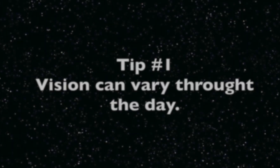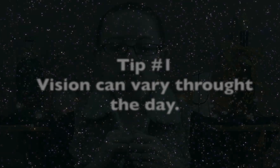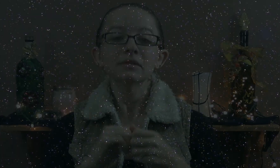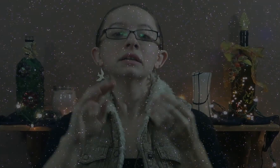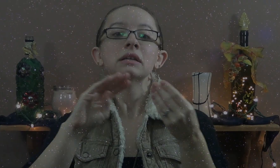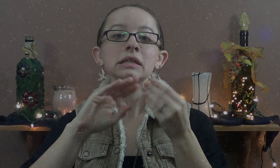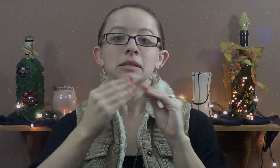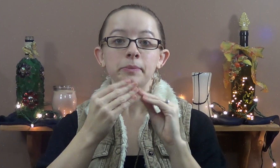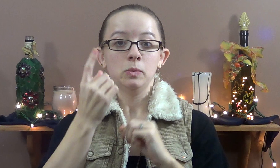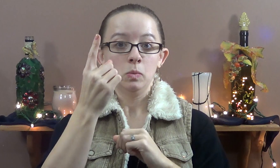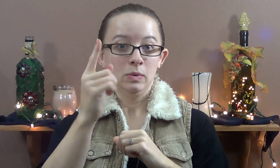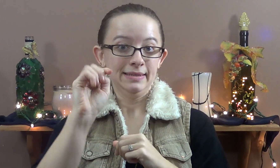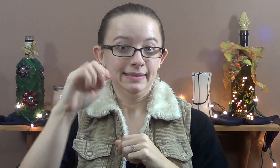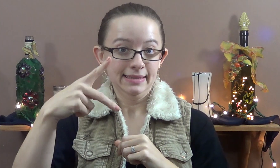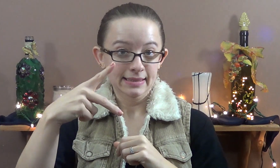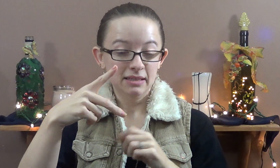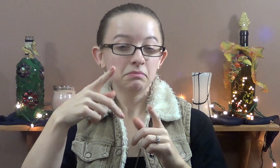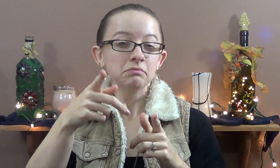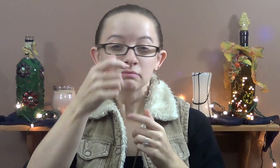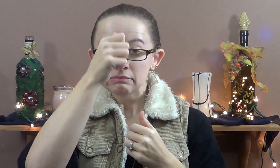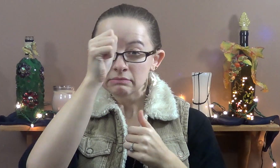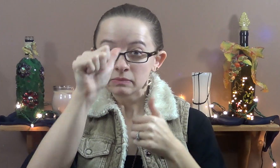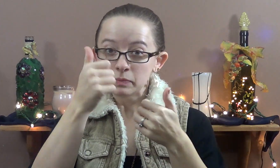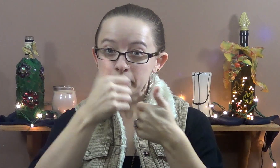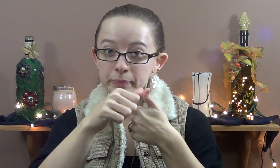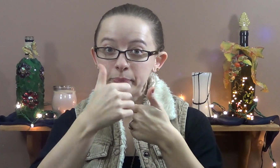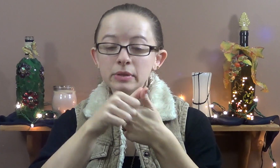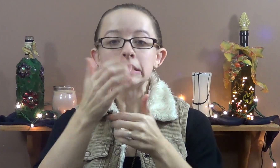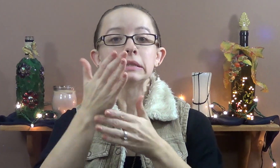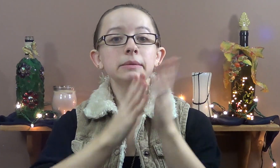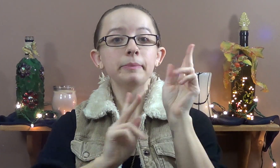So the first tip